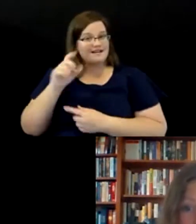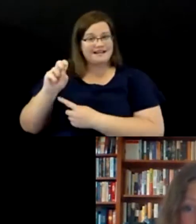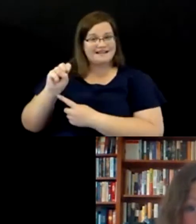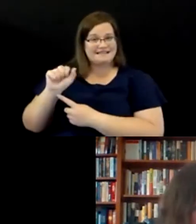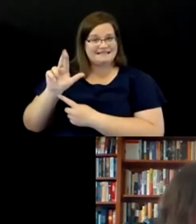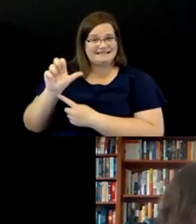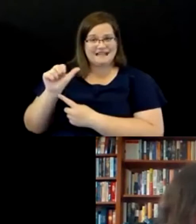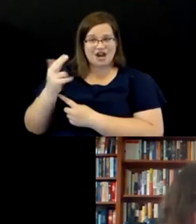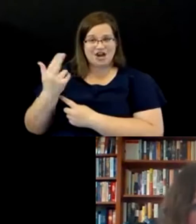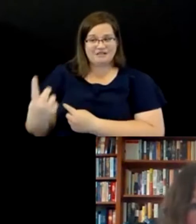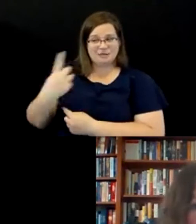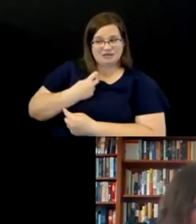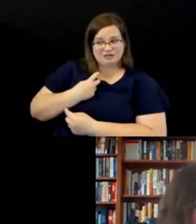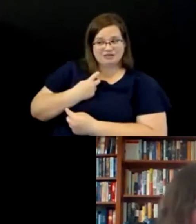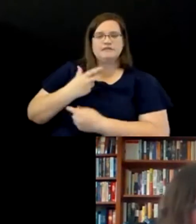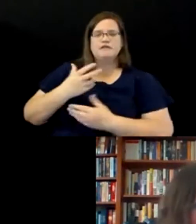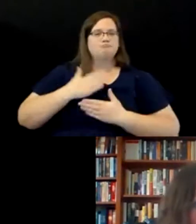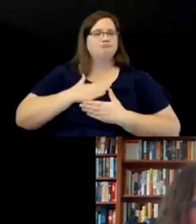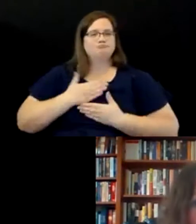questions. I'd be happy to answer them if I can.